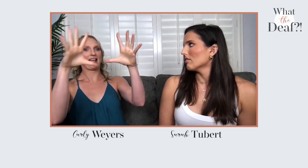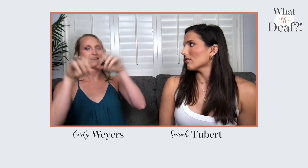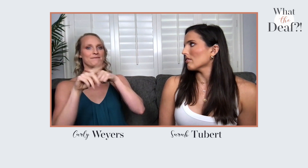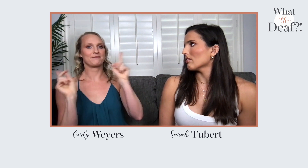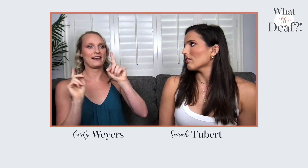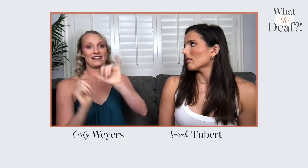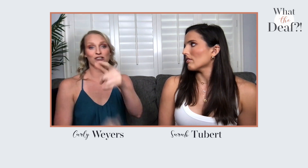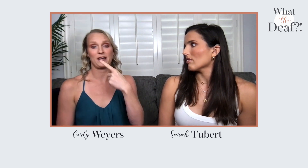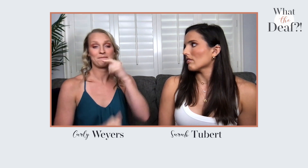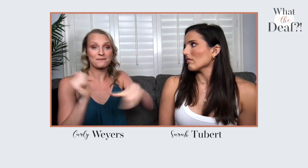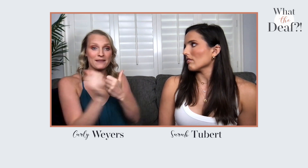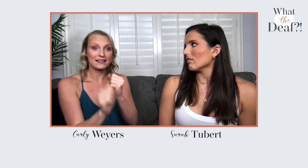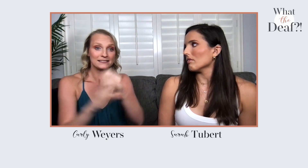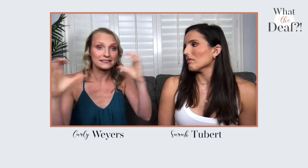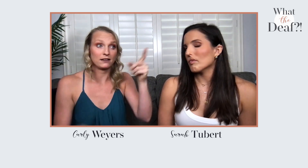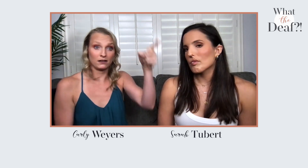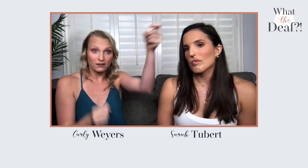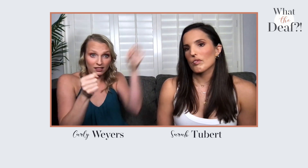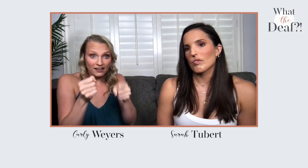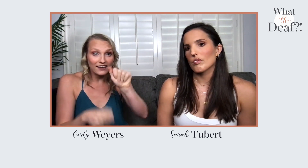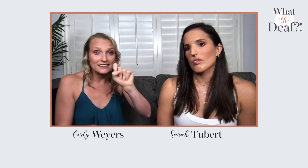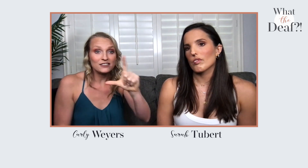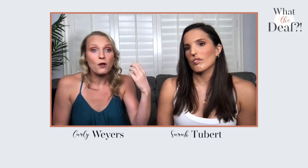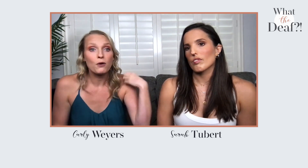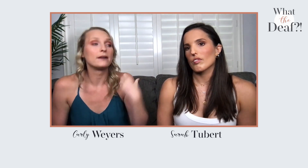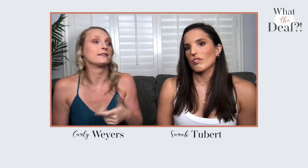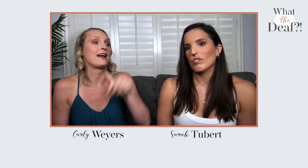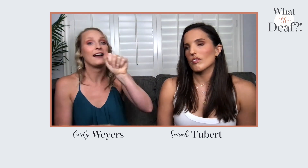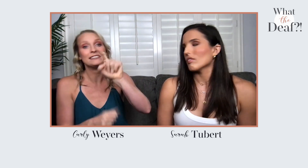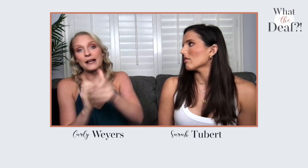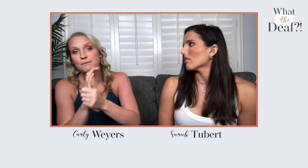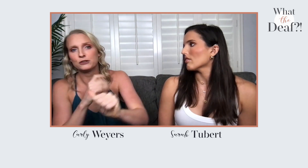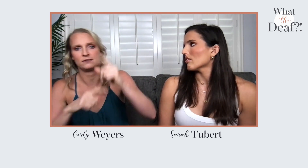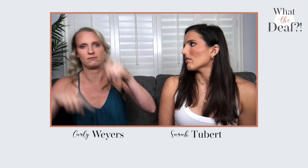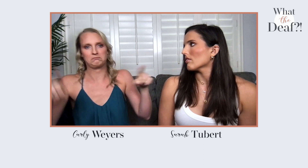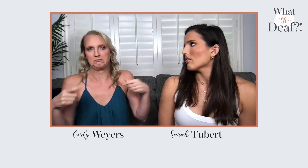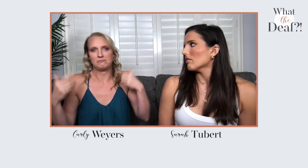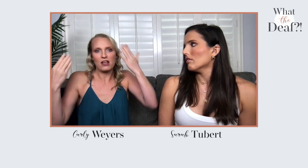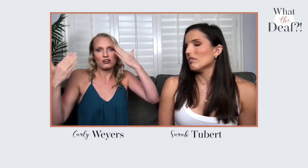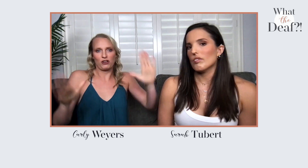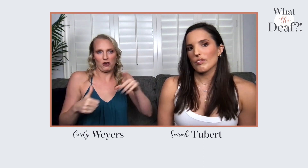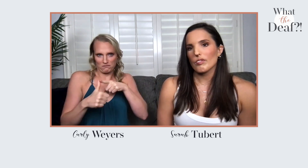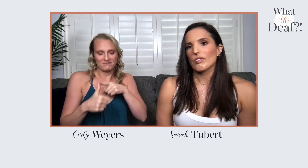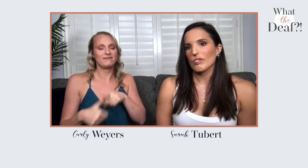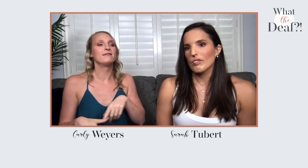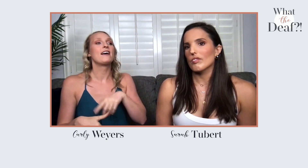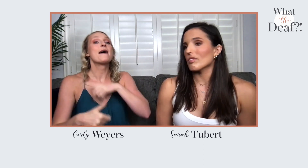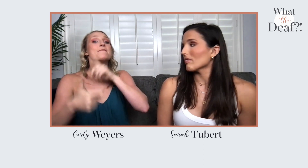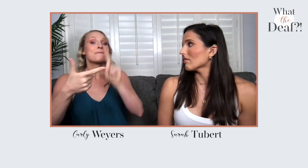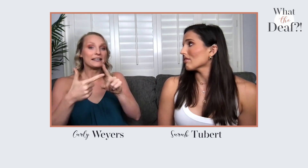But like you said, behind the scenes, they bring in an ASL coach, an ASL expert, and all these things. I didn't know about any of that.